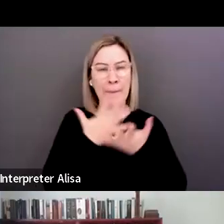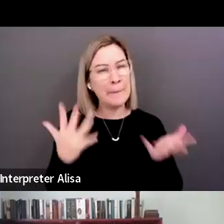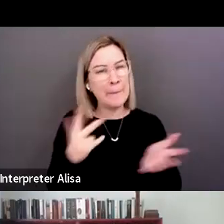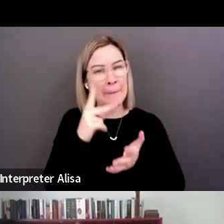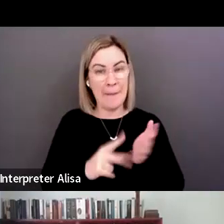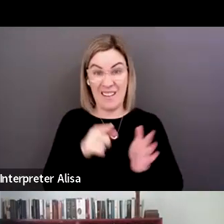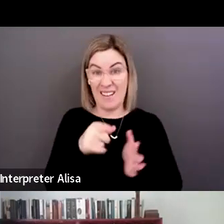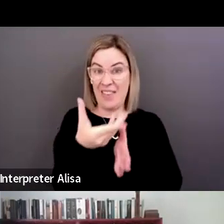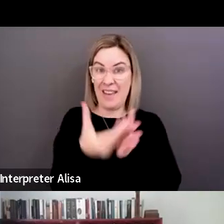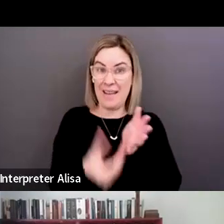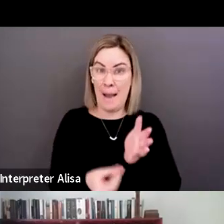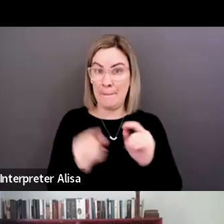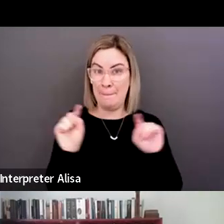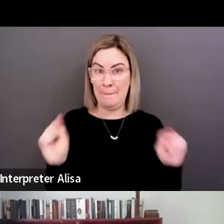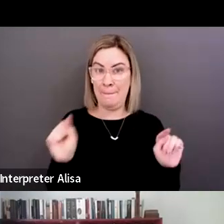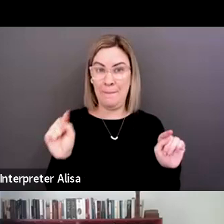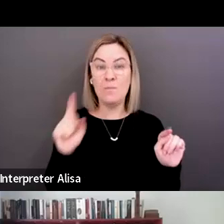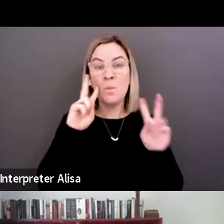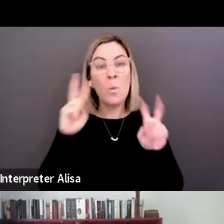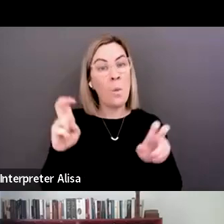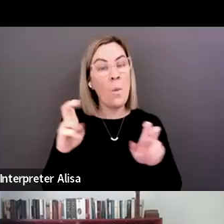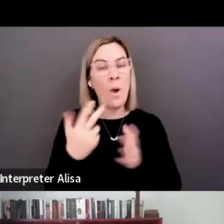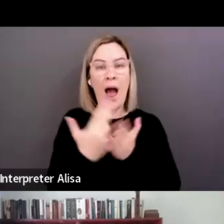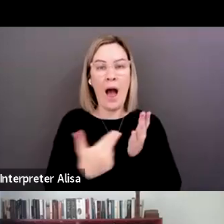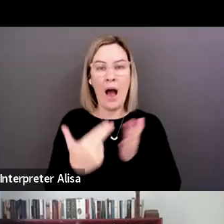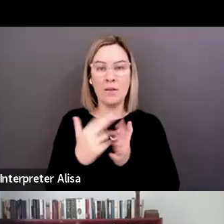like BP have around their daily activities around the world, and our